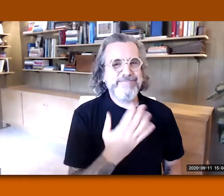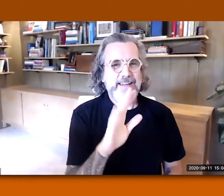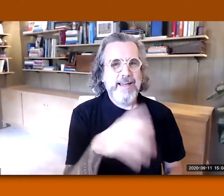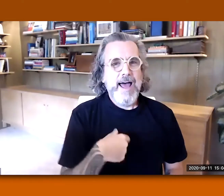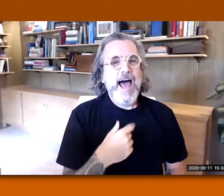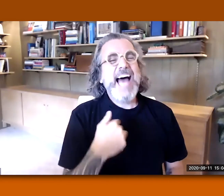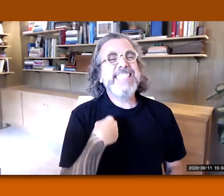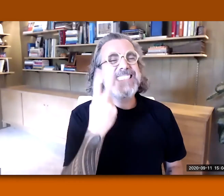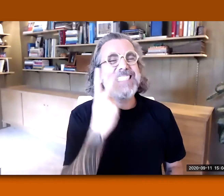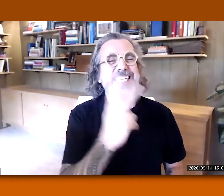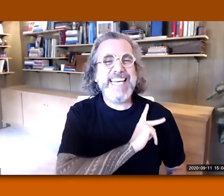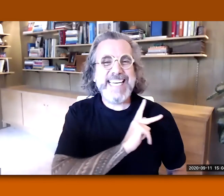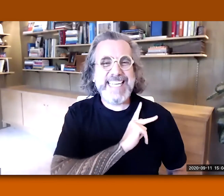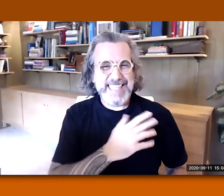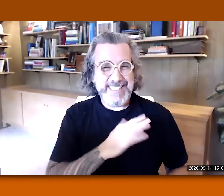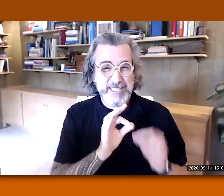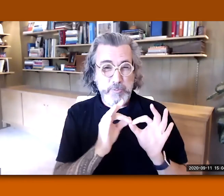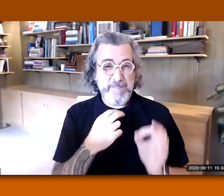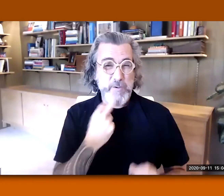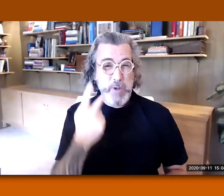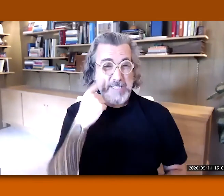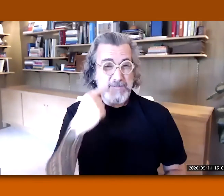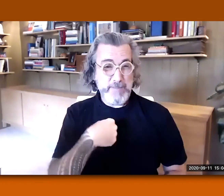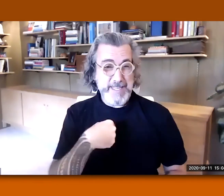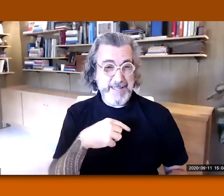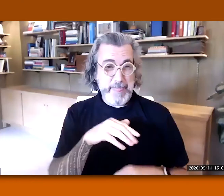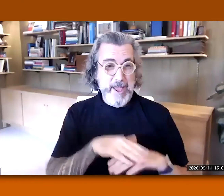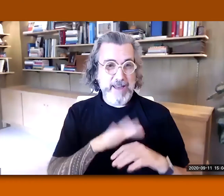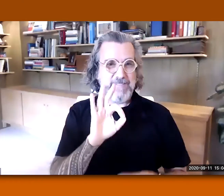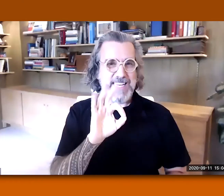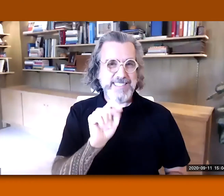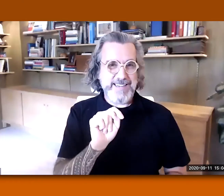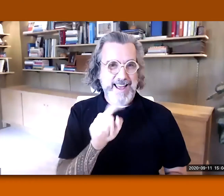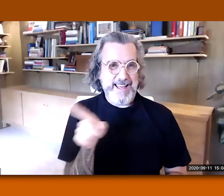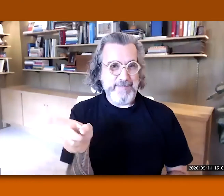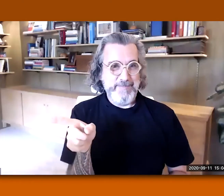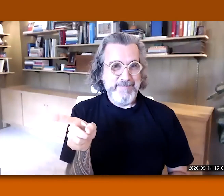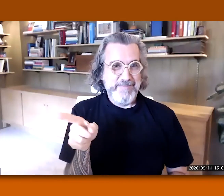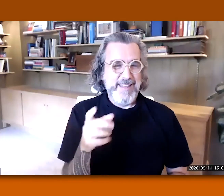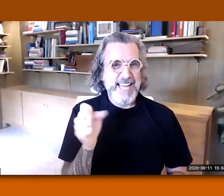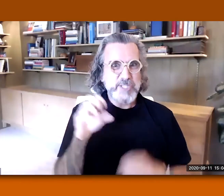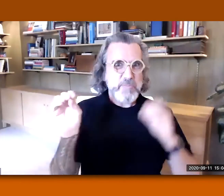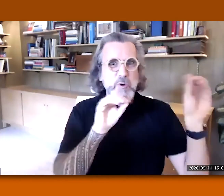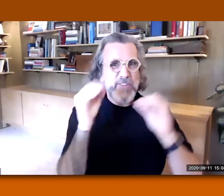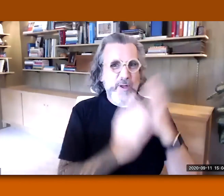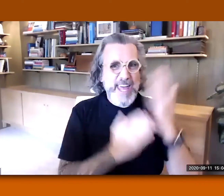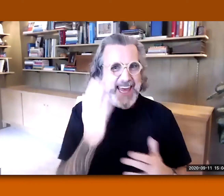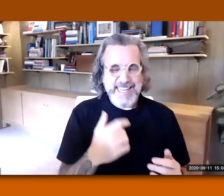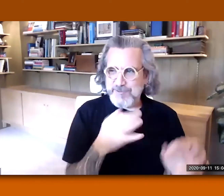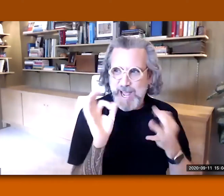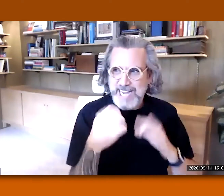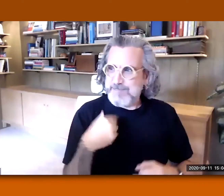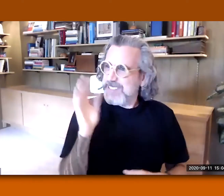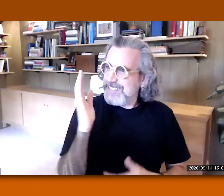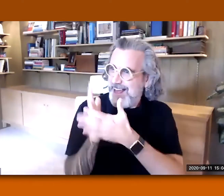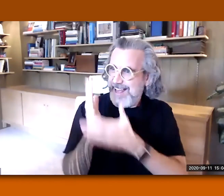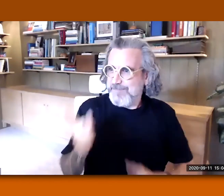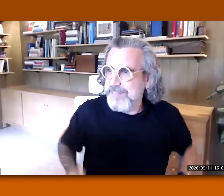Sorry. I see the interpreter, Nicki, who is voicing for me on FaceTime, she was moving her hands,